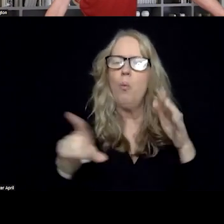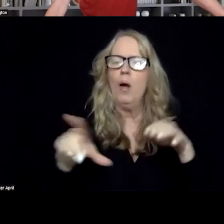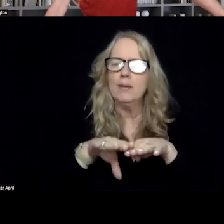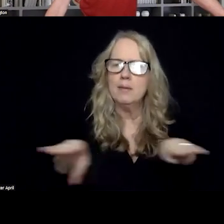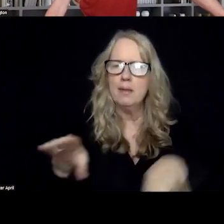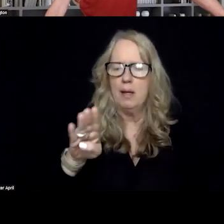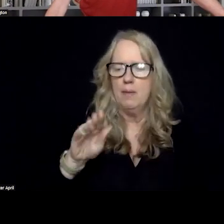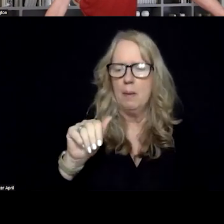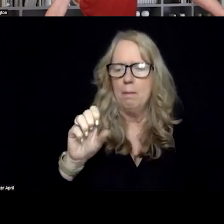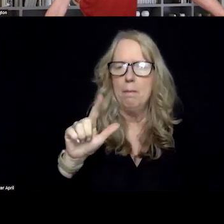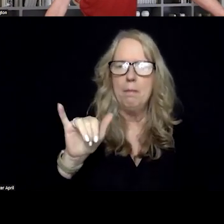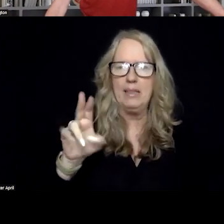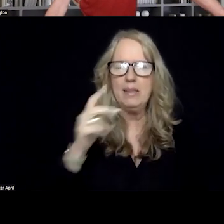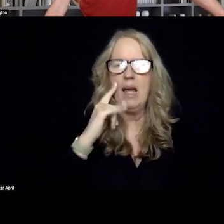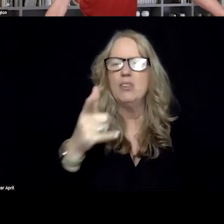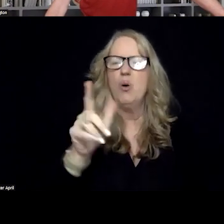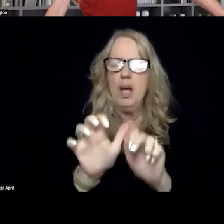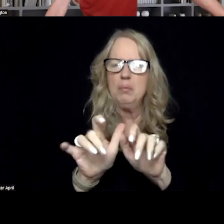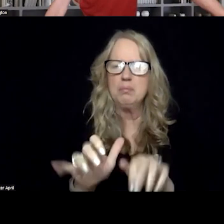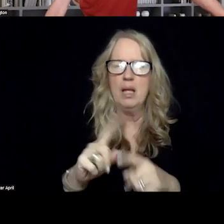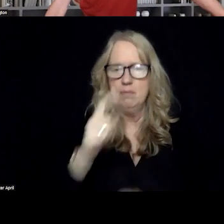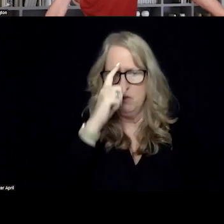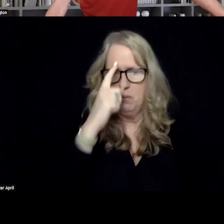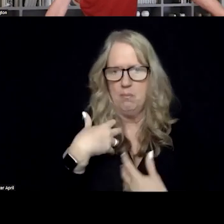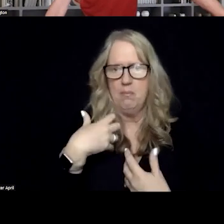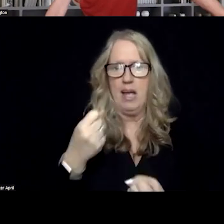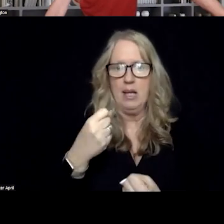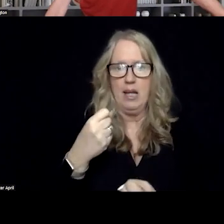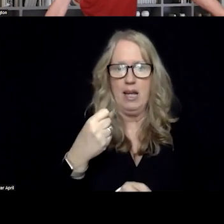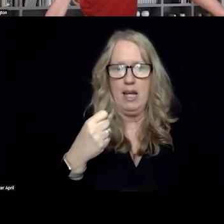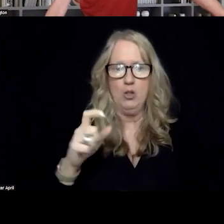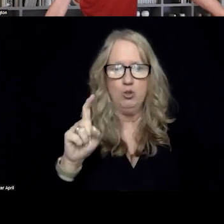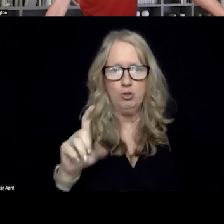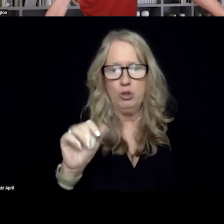IF YOU CAN PUT IN MENTAL HEALTH SHOULD COME IN A POLICE CAR.